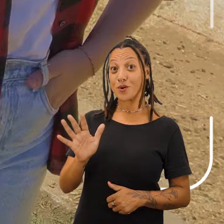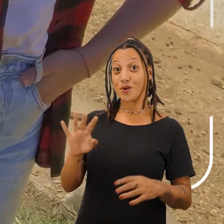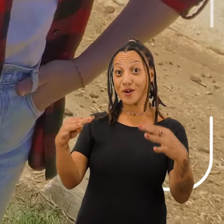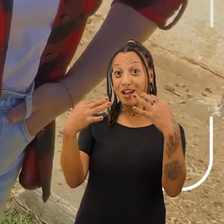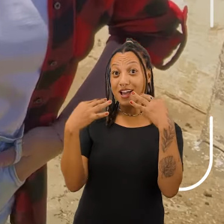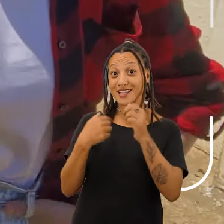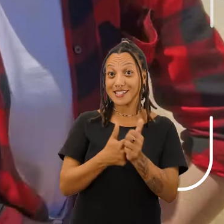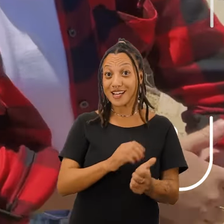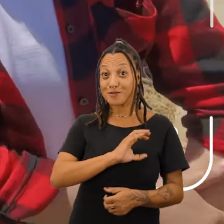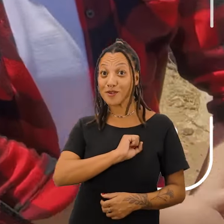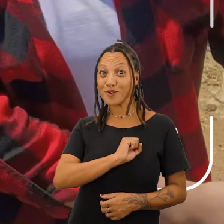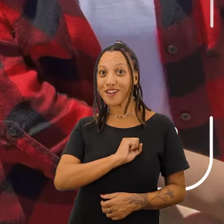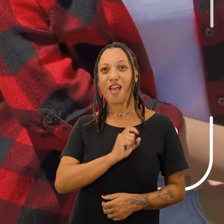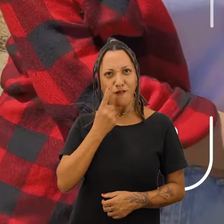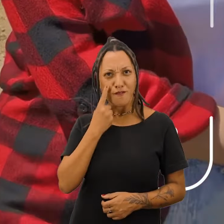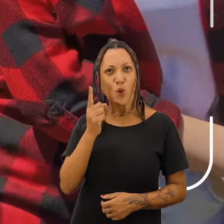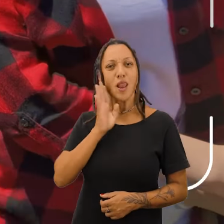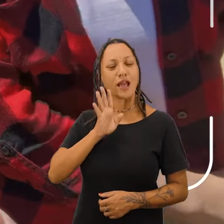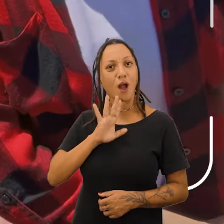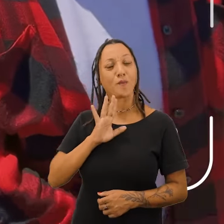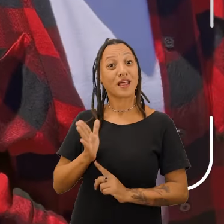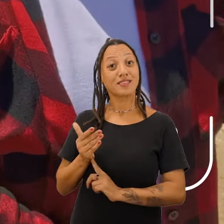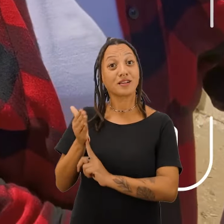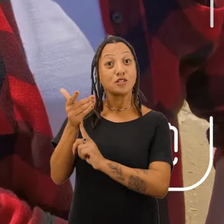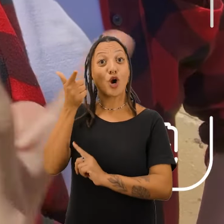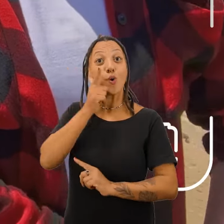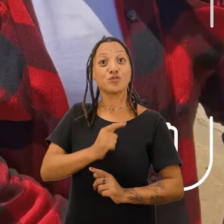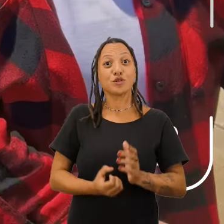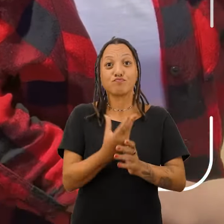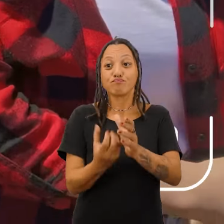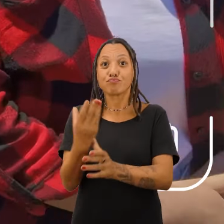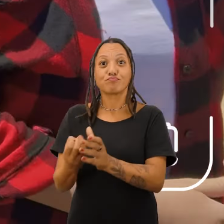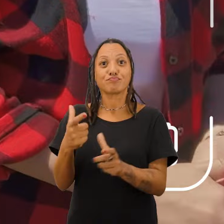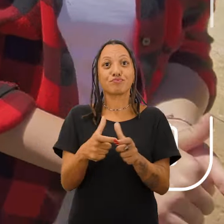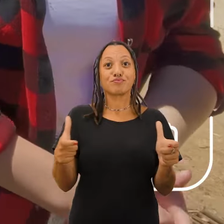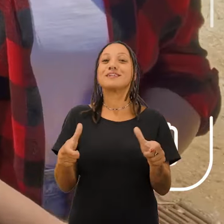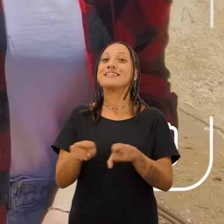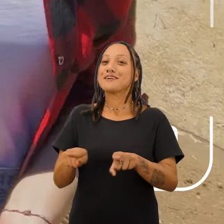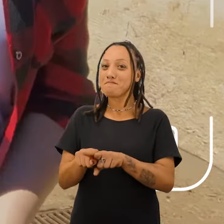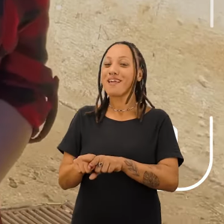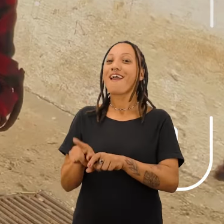Instrumental [Jotapê] Hey there, lovely followers! Did you see how cool it was? With technology, we can increase productivity